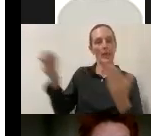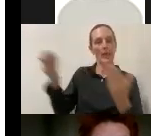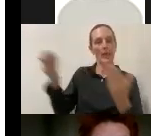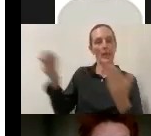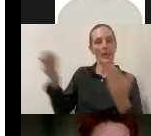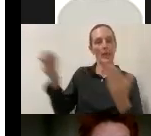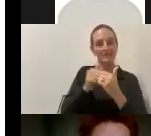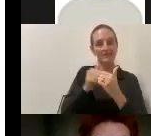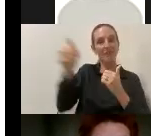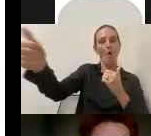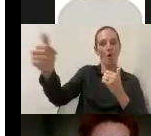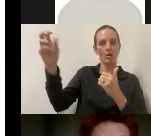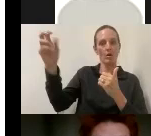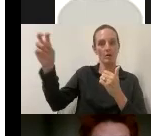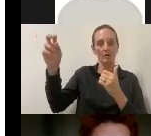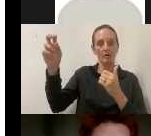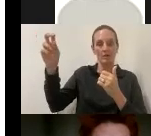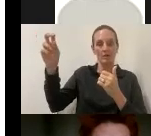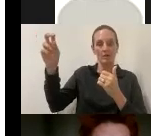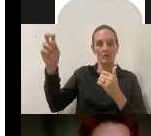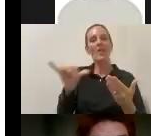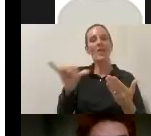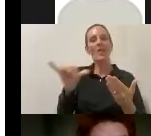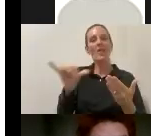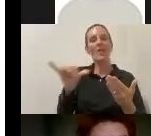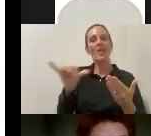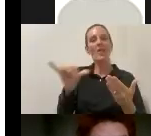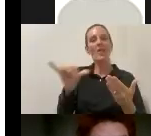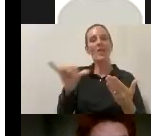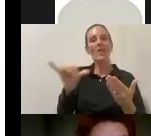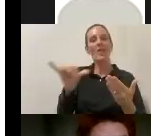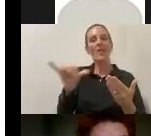So it creates this issue of people not being able to afford the food that's in the community,